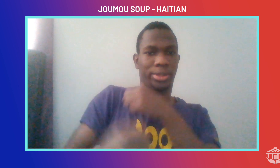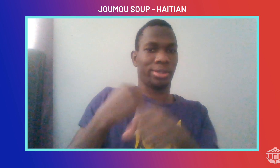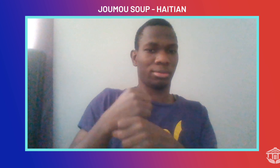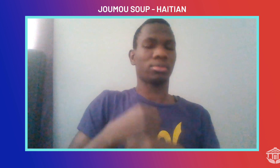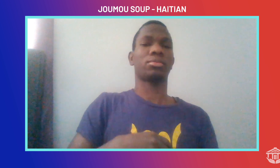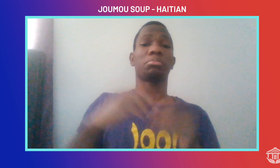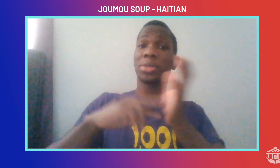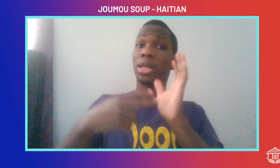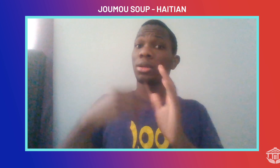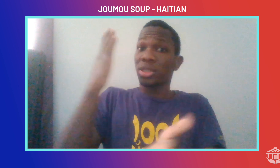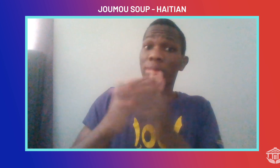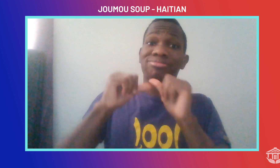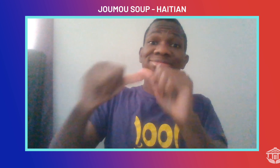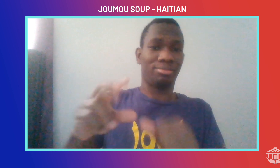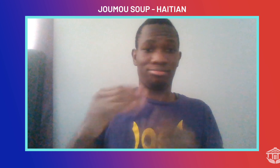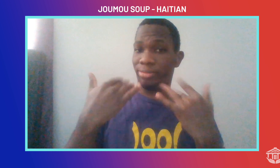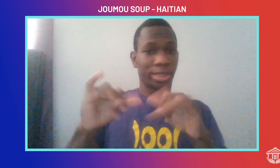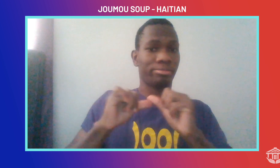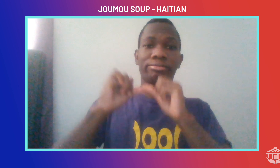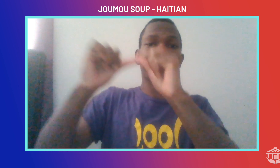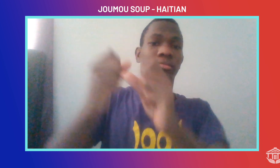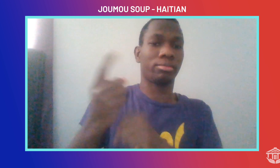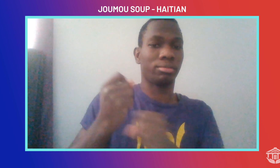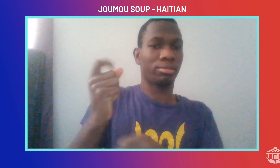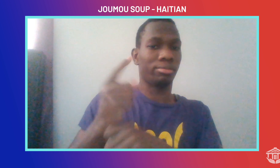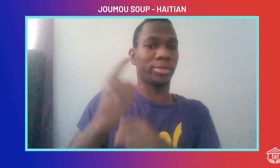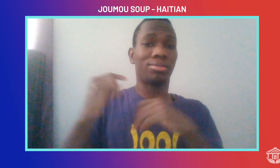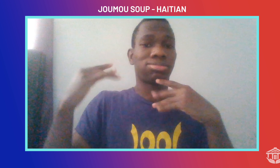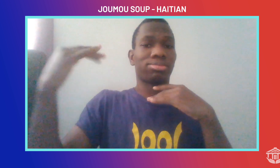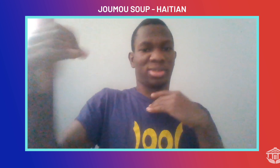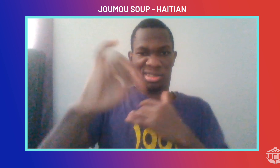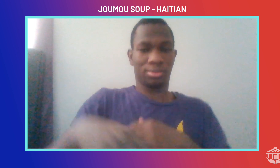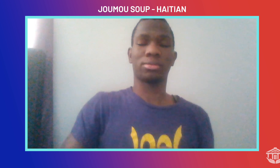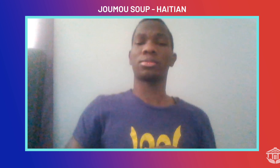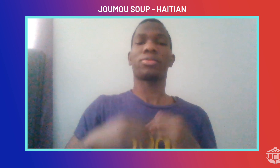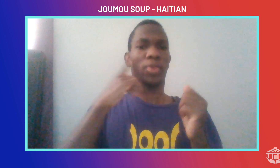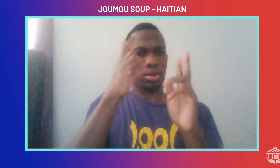together and having joumou every year, and I can’t imagine that ever changing.